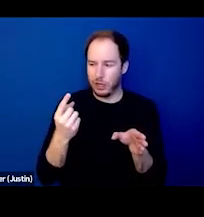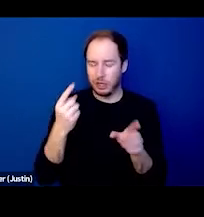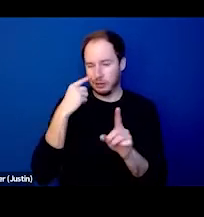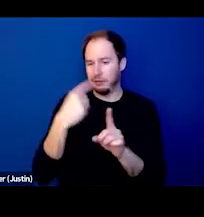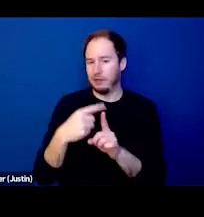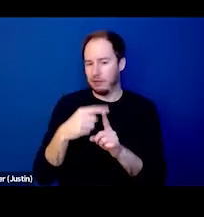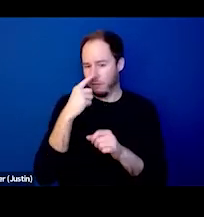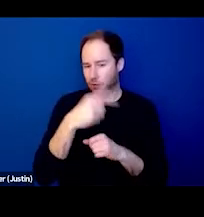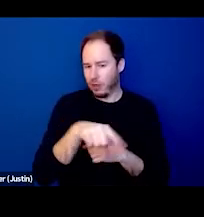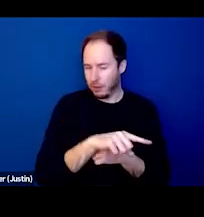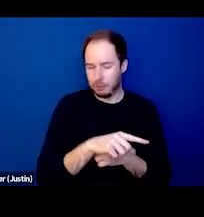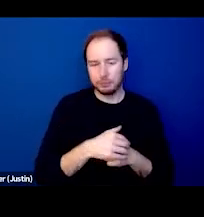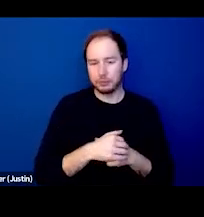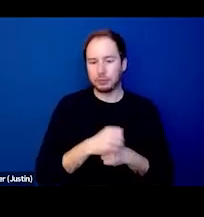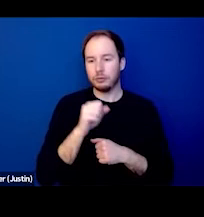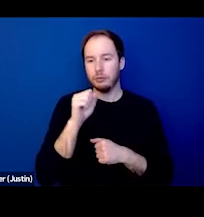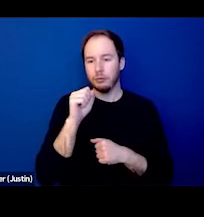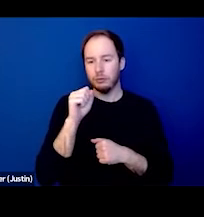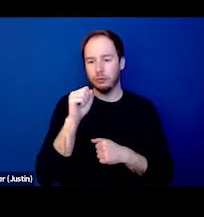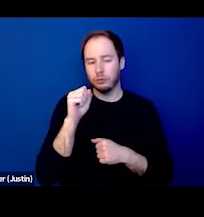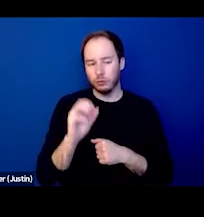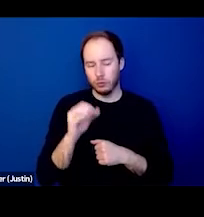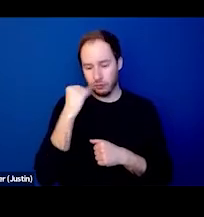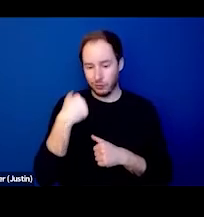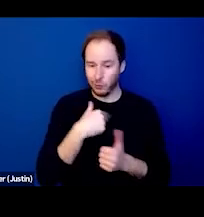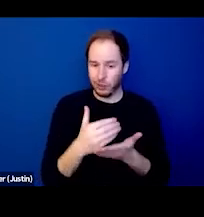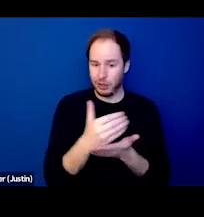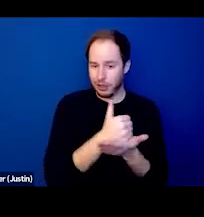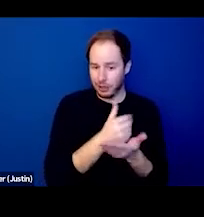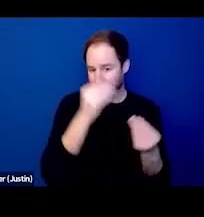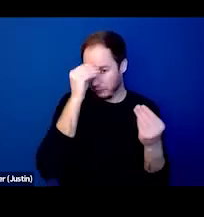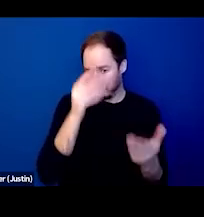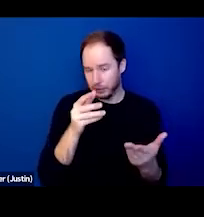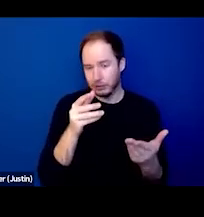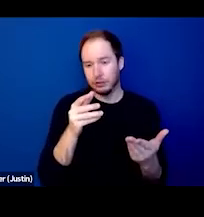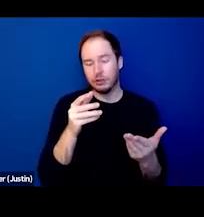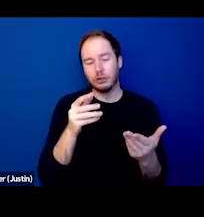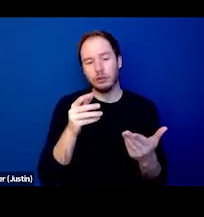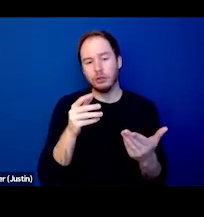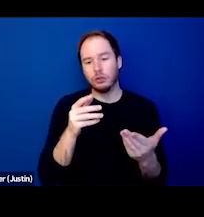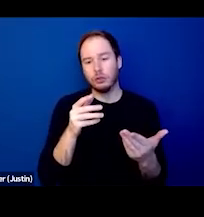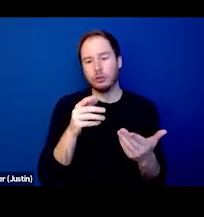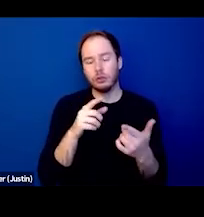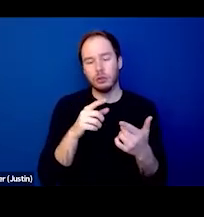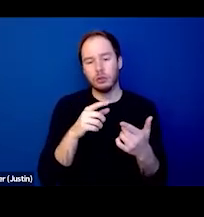So anything that is collected should be done in collaboration with the tribe